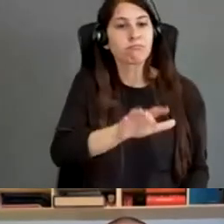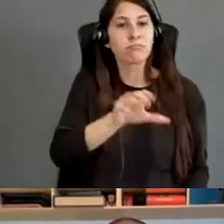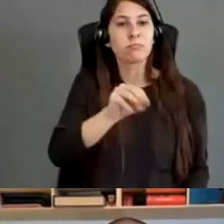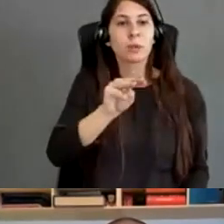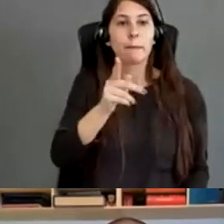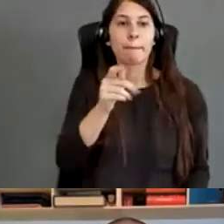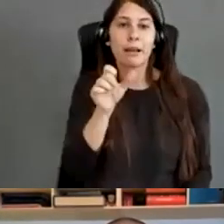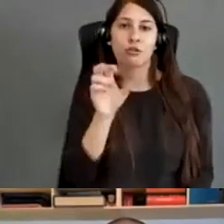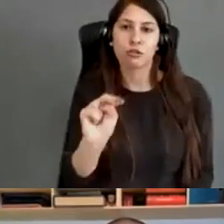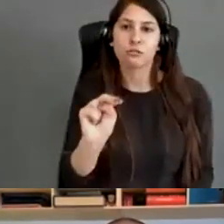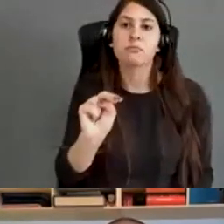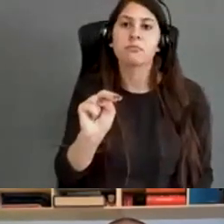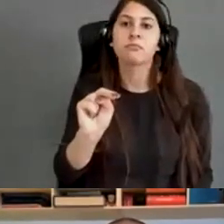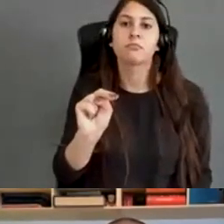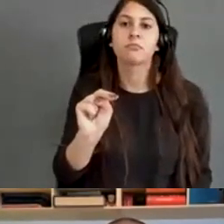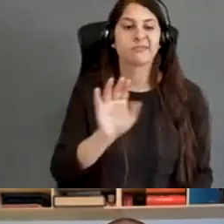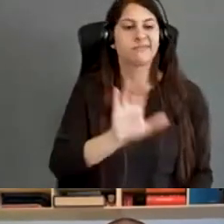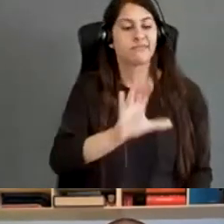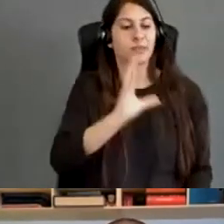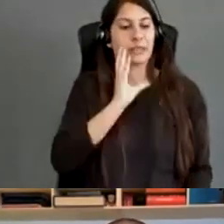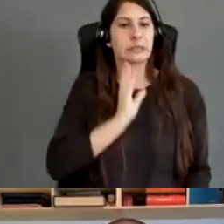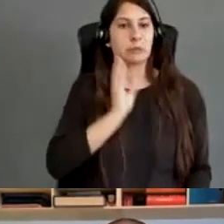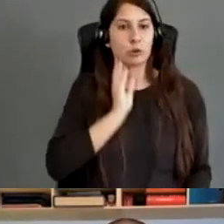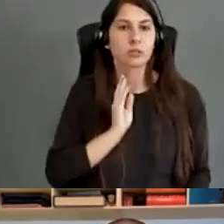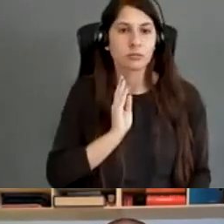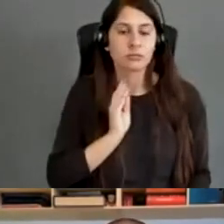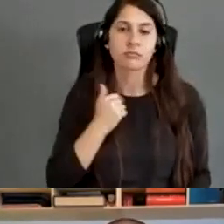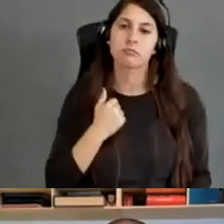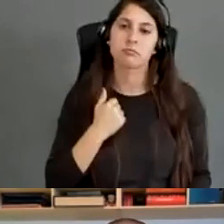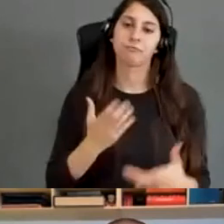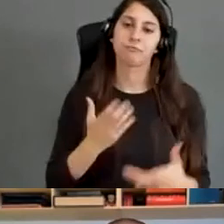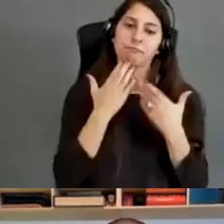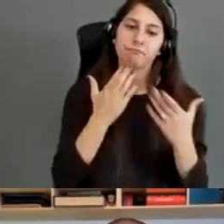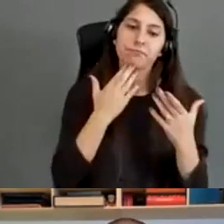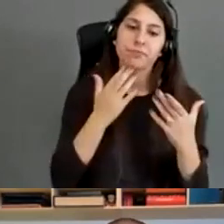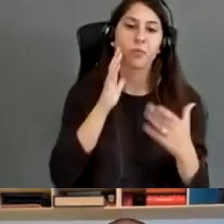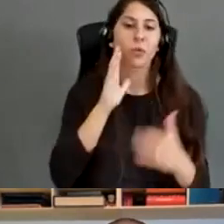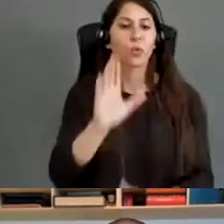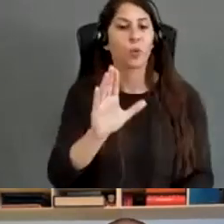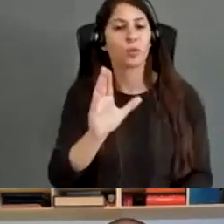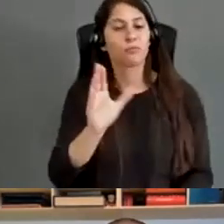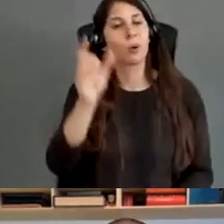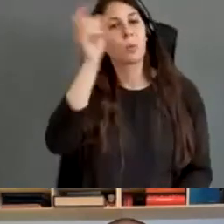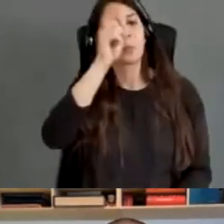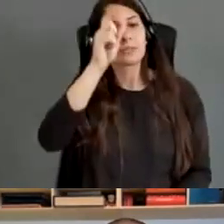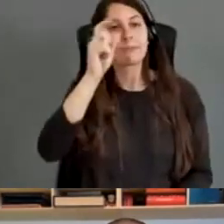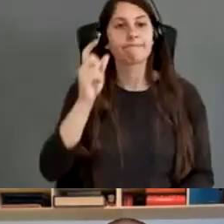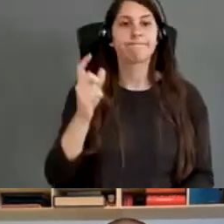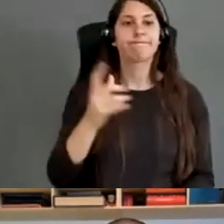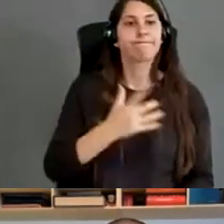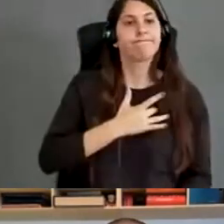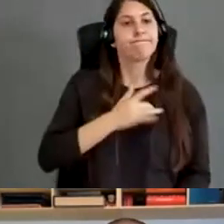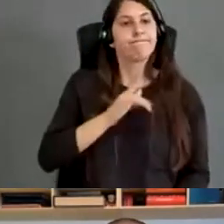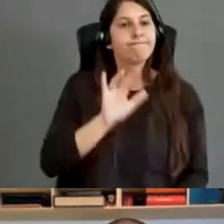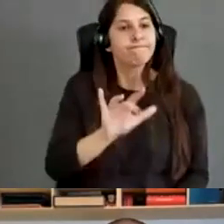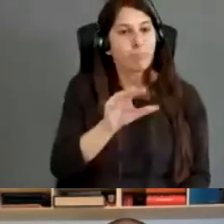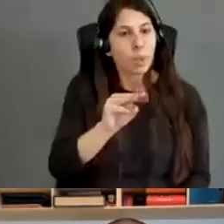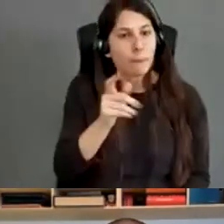So we're just incredibly grateful for your wisdom and your compassion in this. So thank very much. - Thank you, thank you very much.